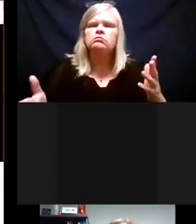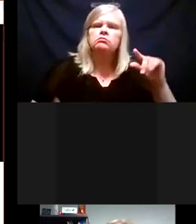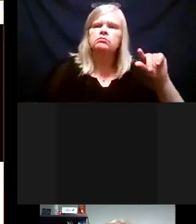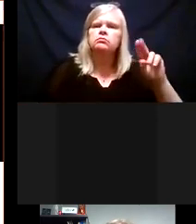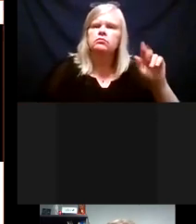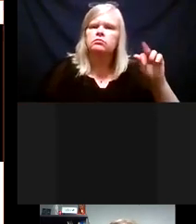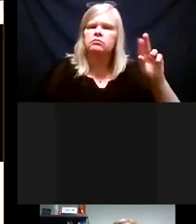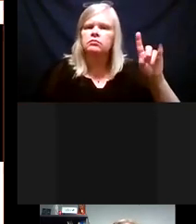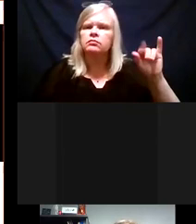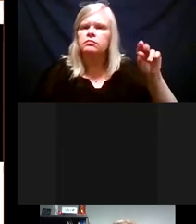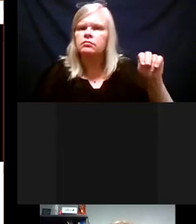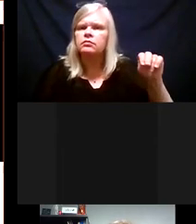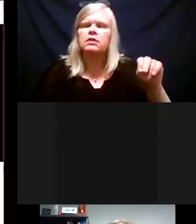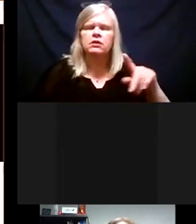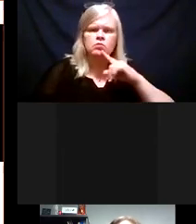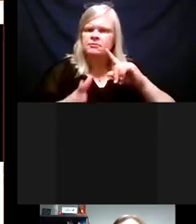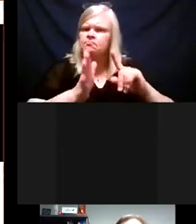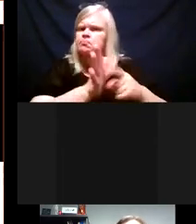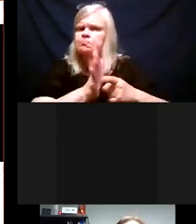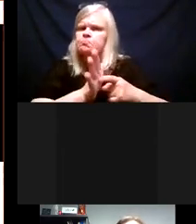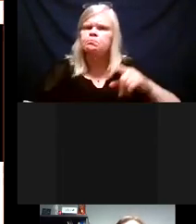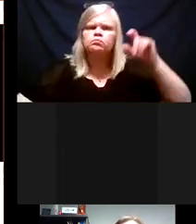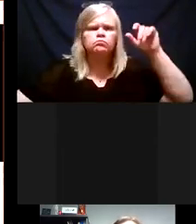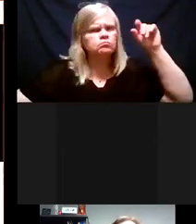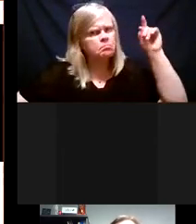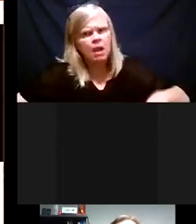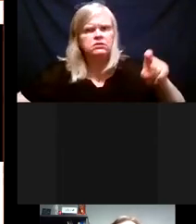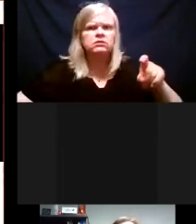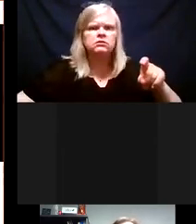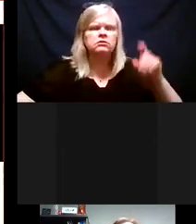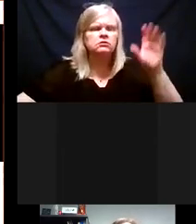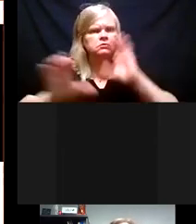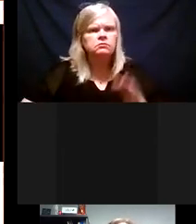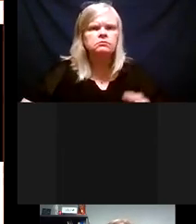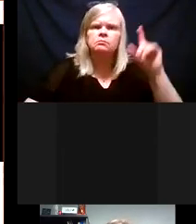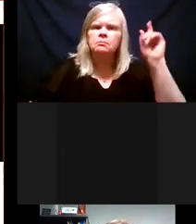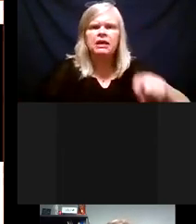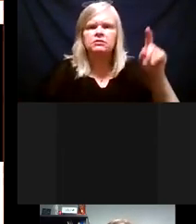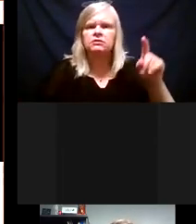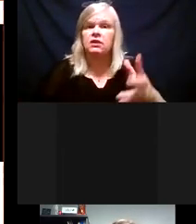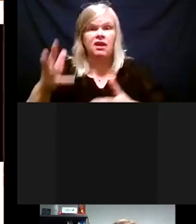INSISTING ON IT AND IT'S NOT UP TO THEM. Josh: AND MOST HOSPITALS WON'T DO IT EITHER.